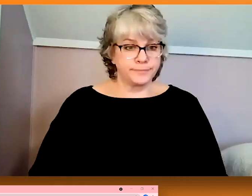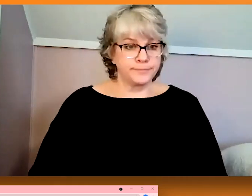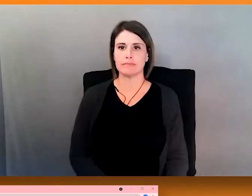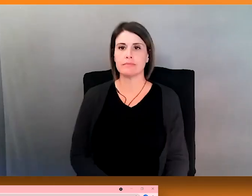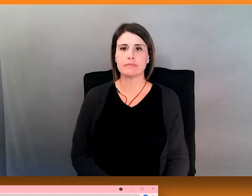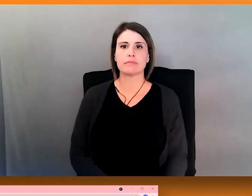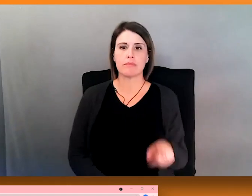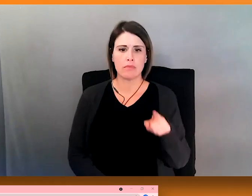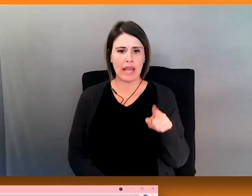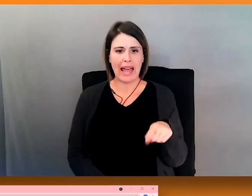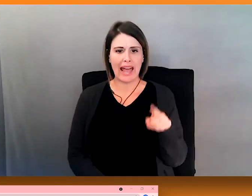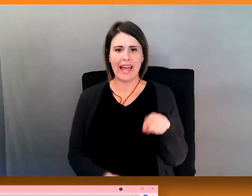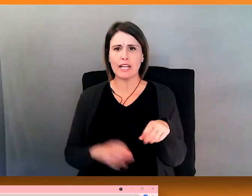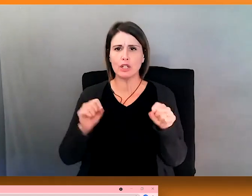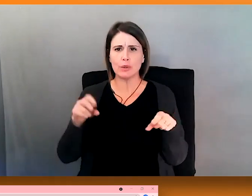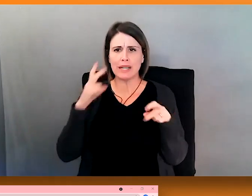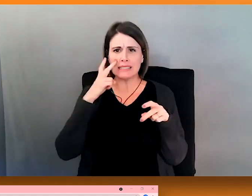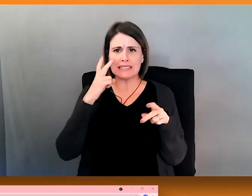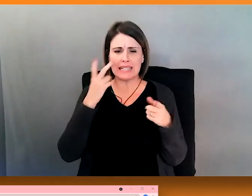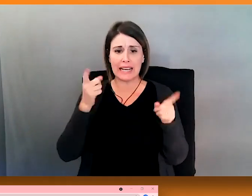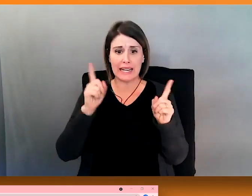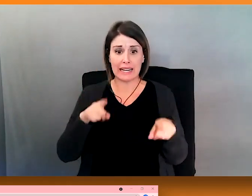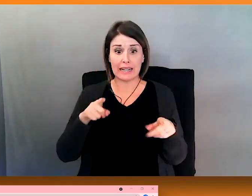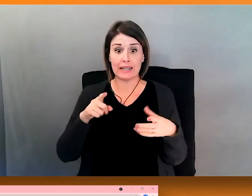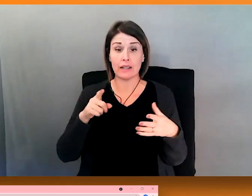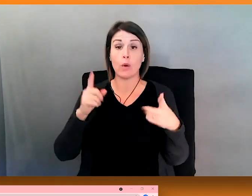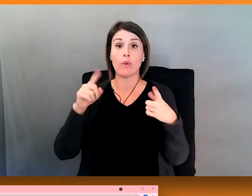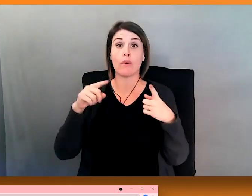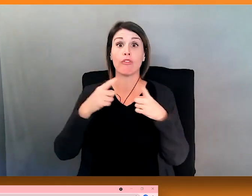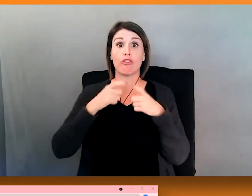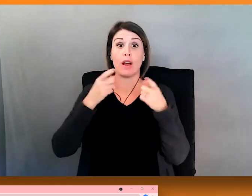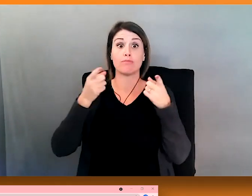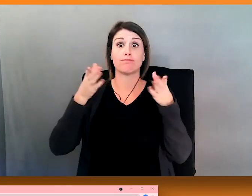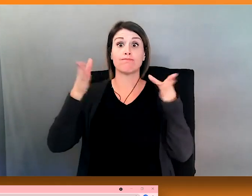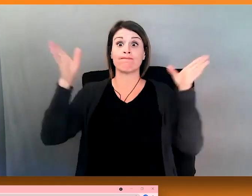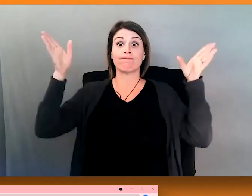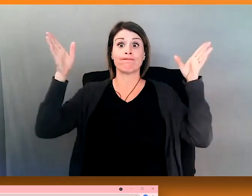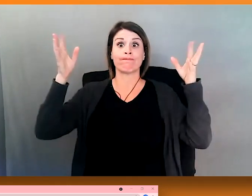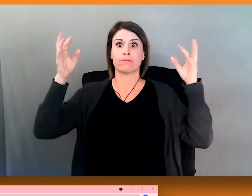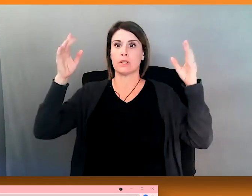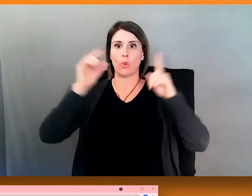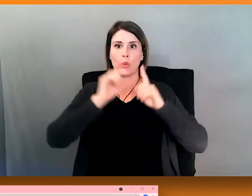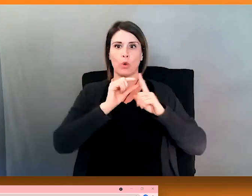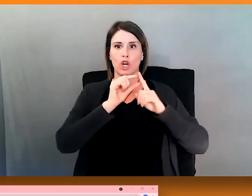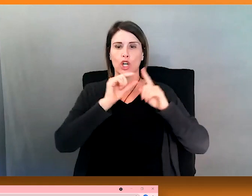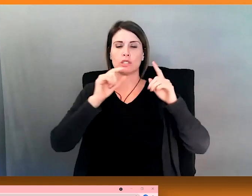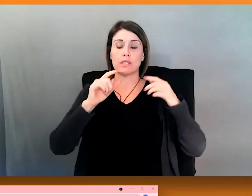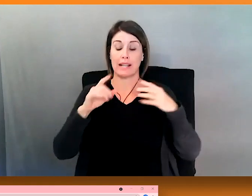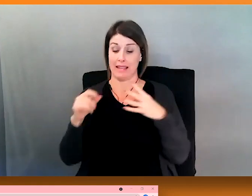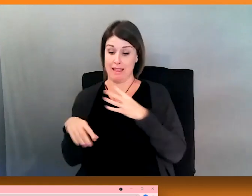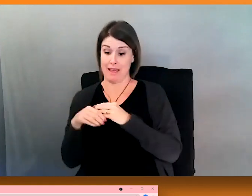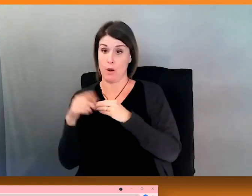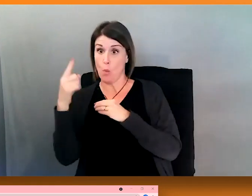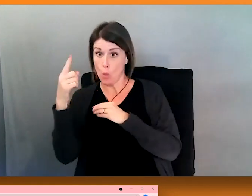You can see here that the results list significant-- I added one key word.